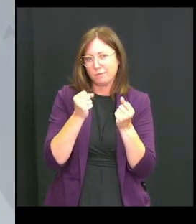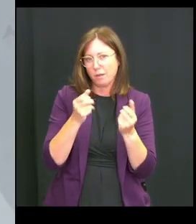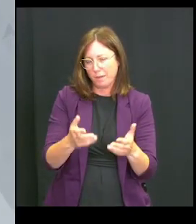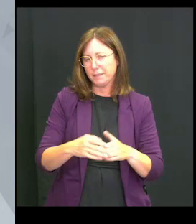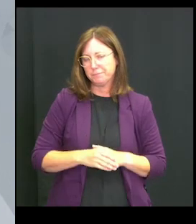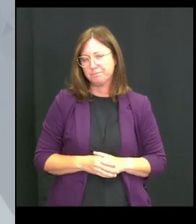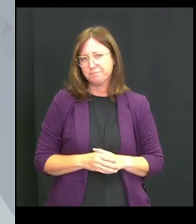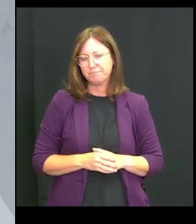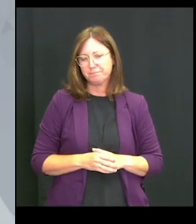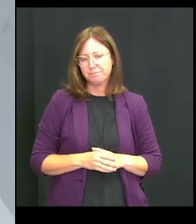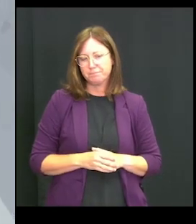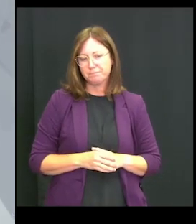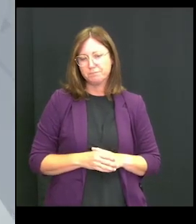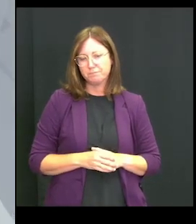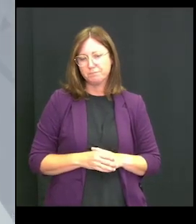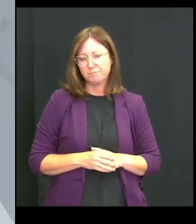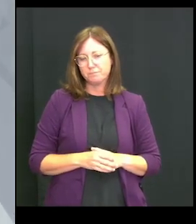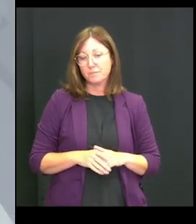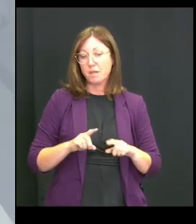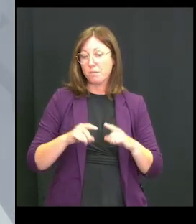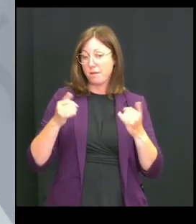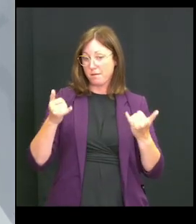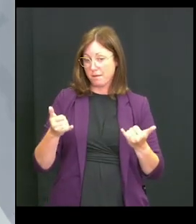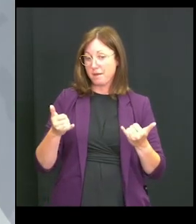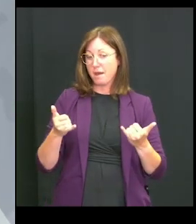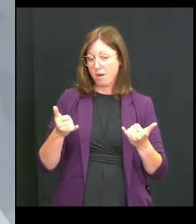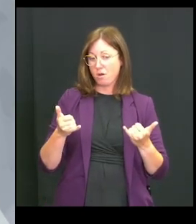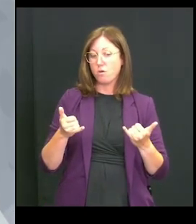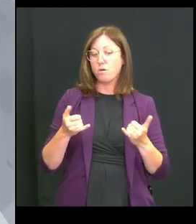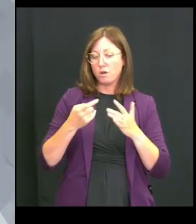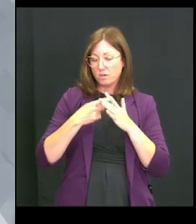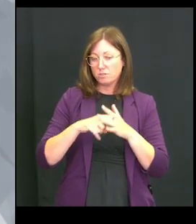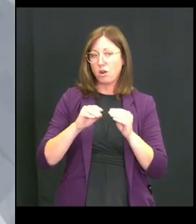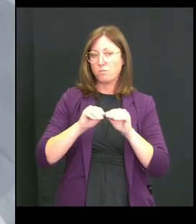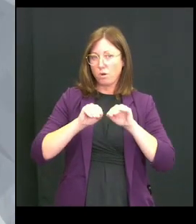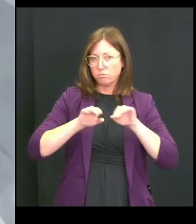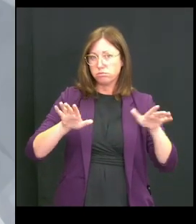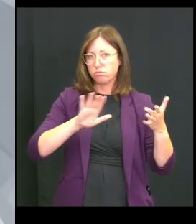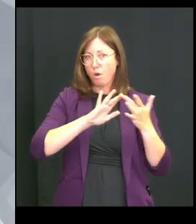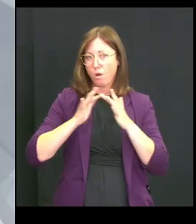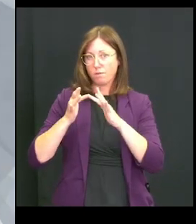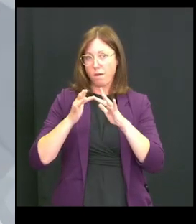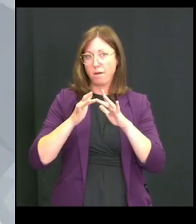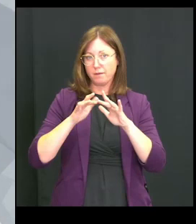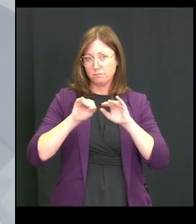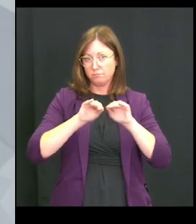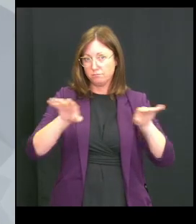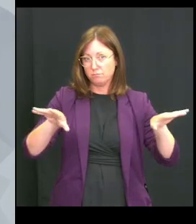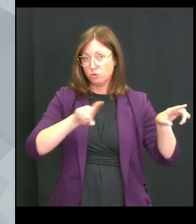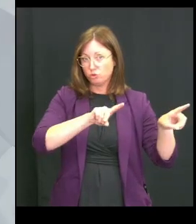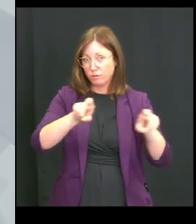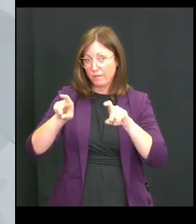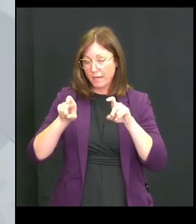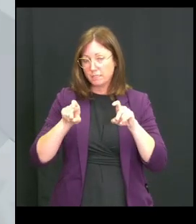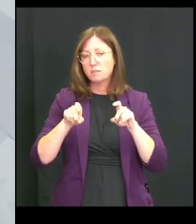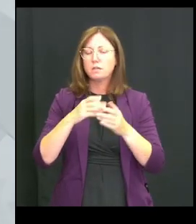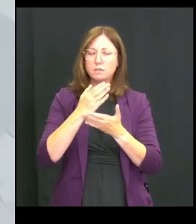The CES now though is moving towards big online samples so there's a tradeoff there